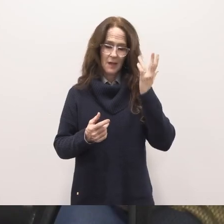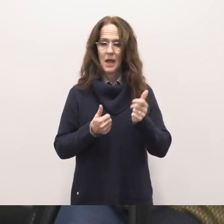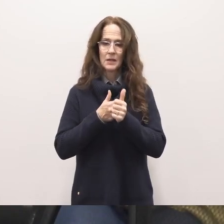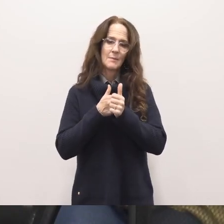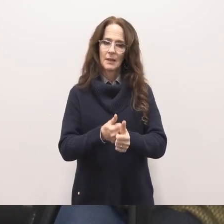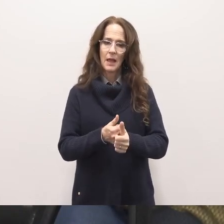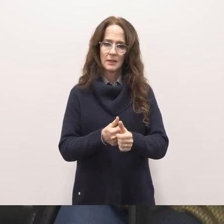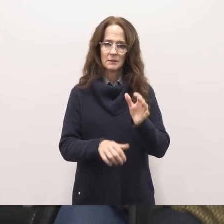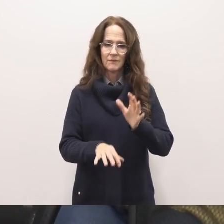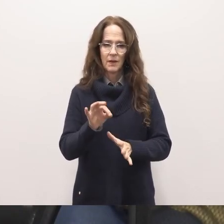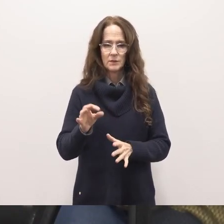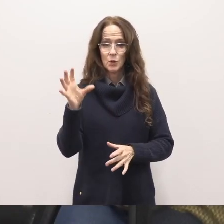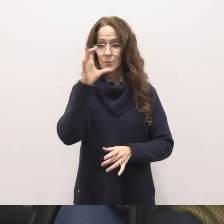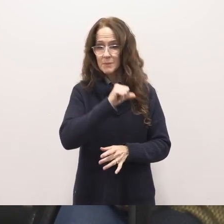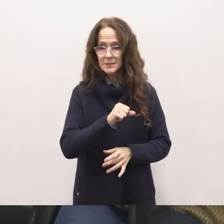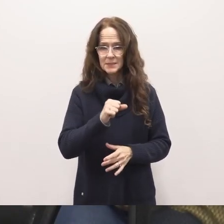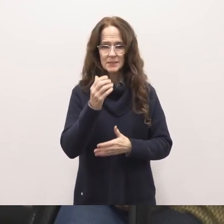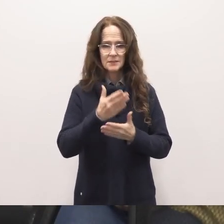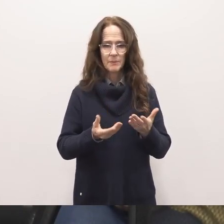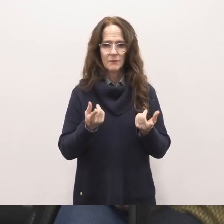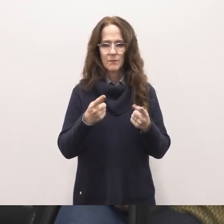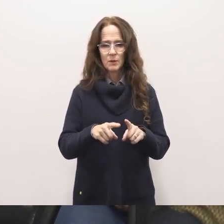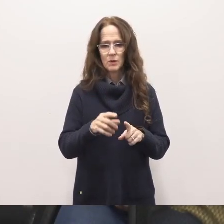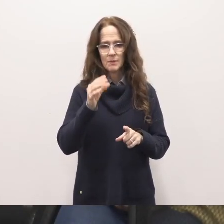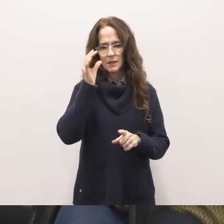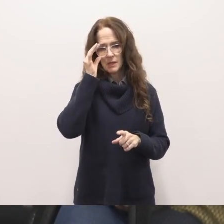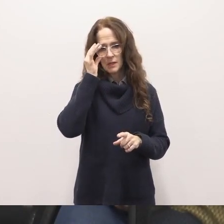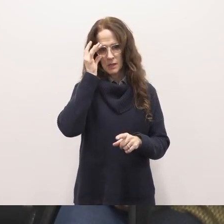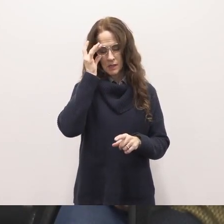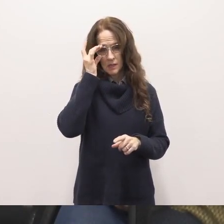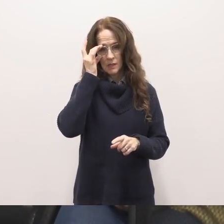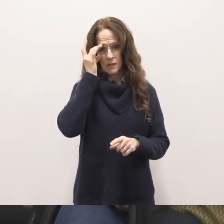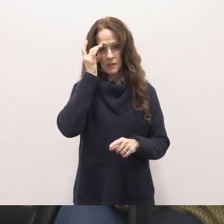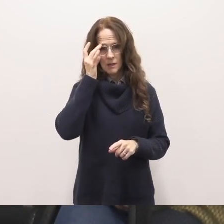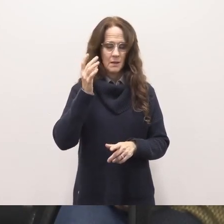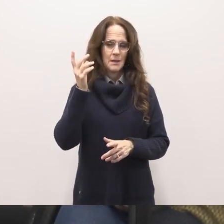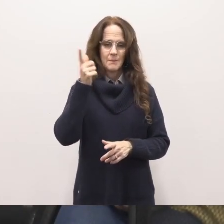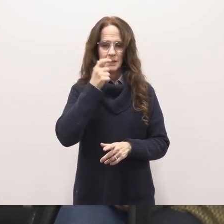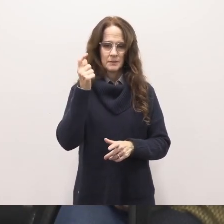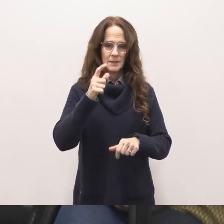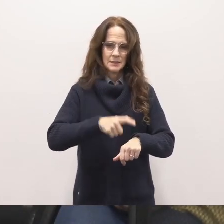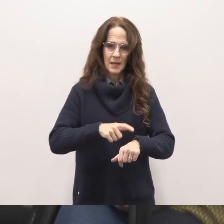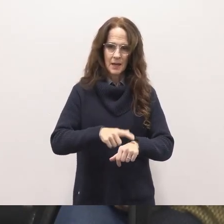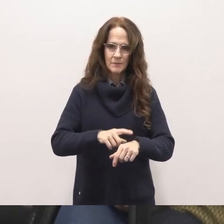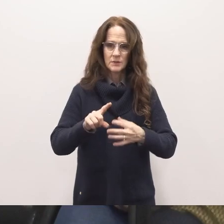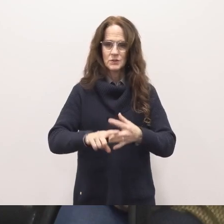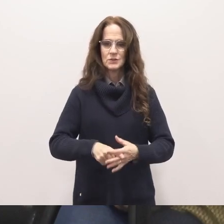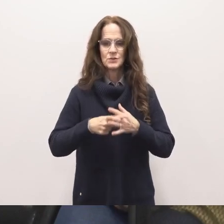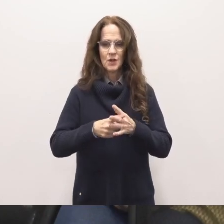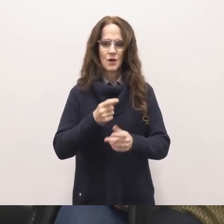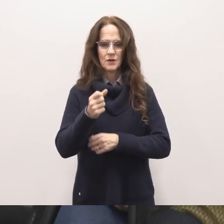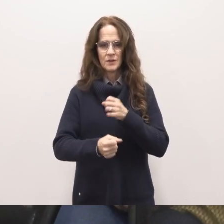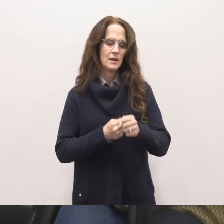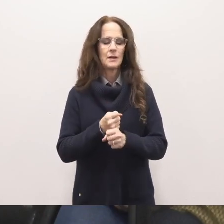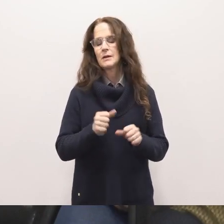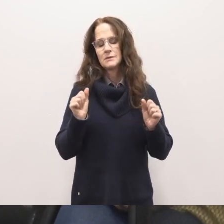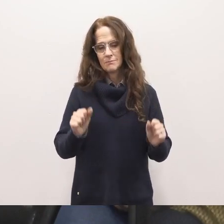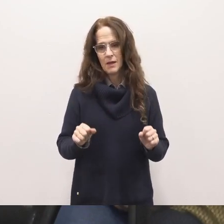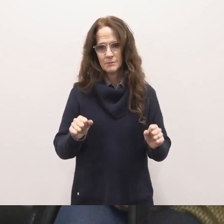where maybe you're missing something from an agreement, because of the timing of the audit, you've already started the year, it's possible the finding might recur again